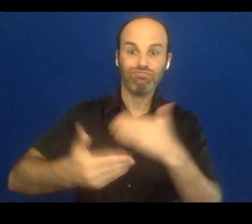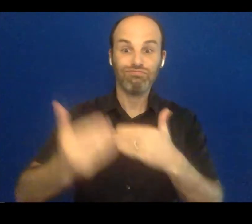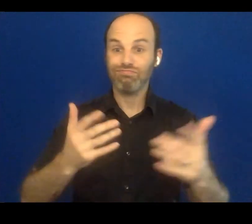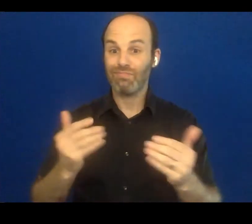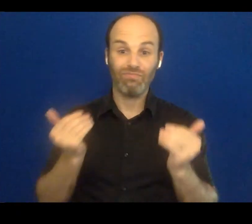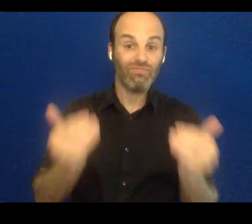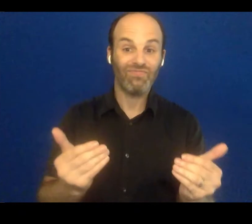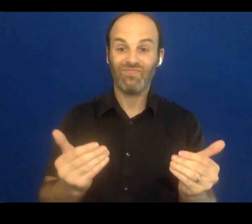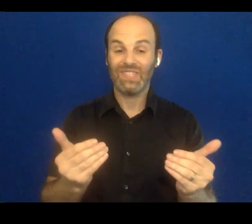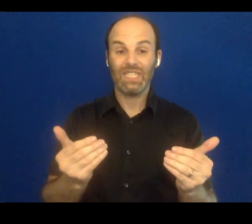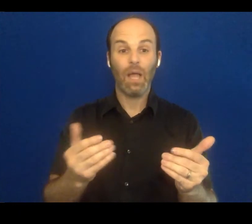BUT RIGHT AROUND SHORTLY AFTER